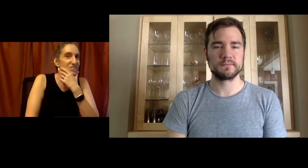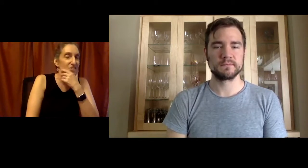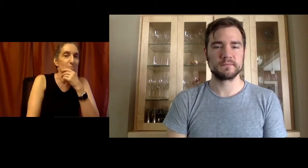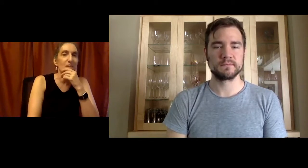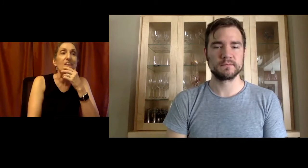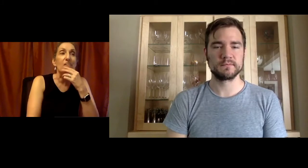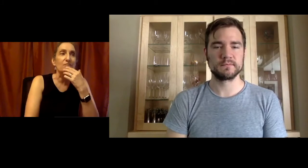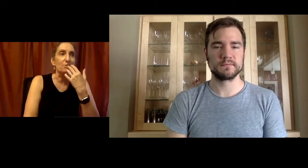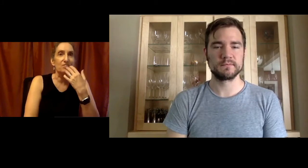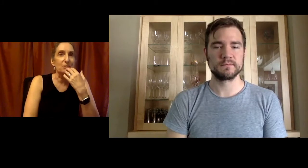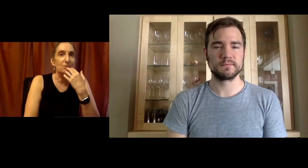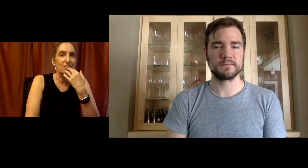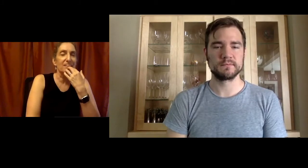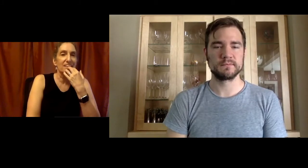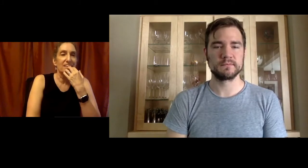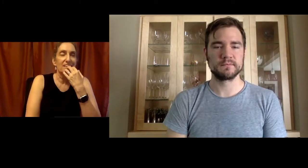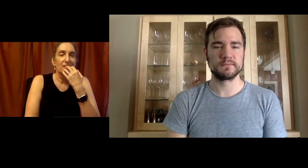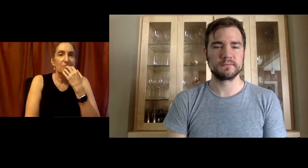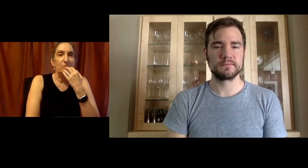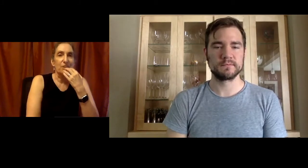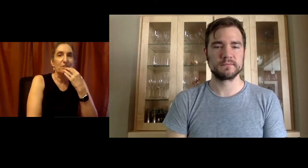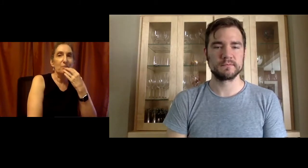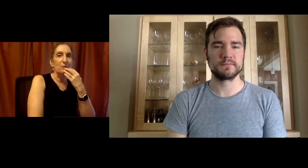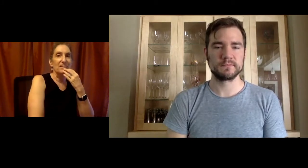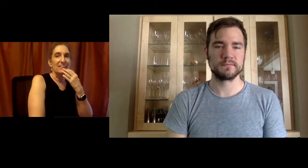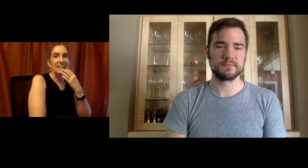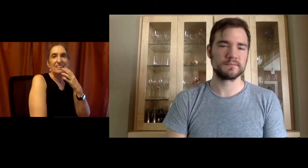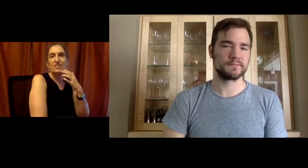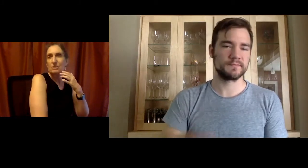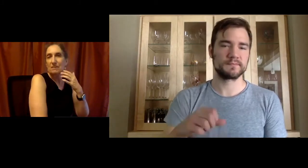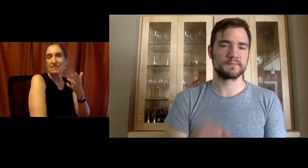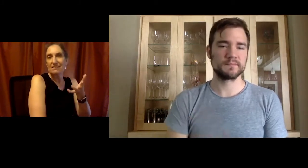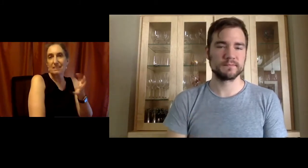So she's been loving the work she's doing for the governor. But, and I think just because of that same thing you like